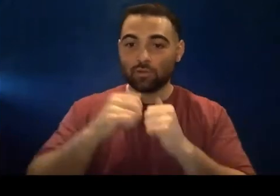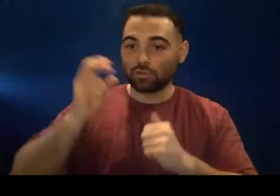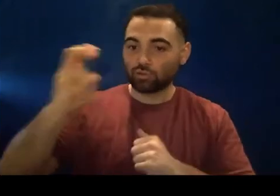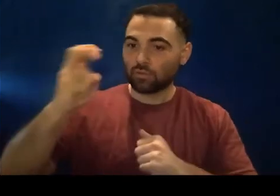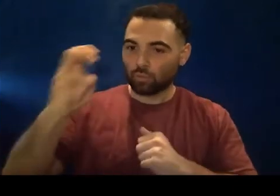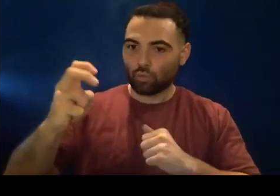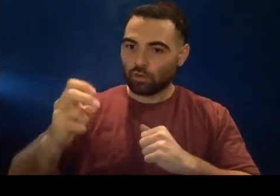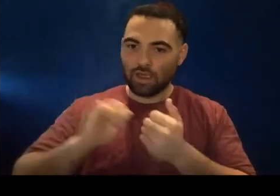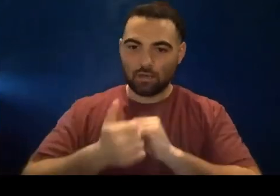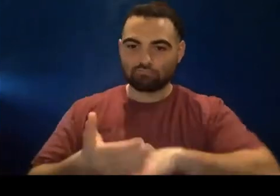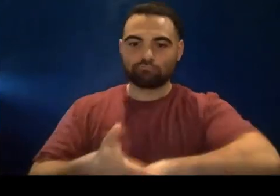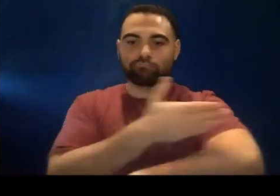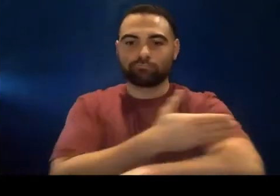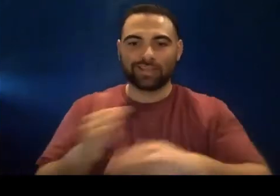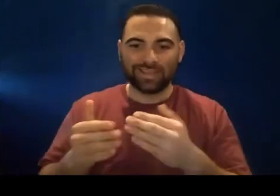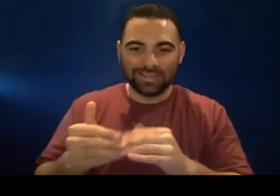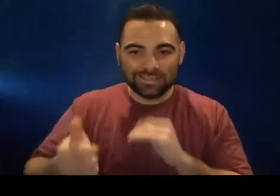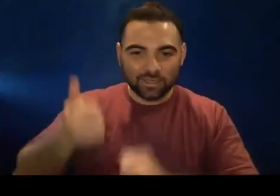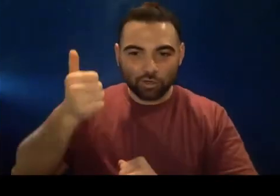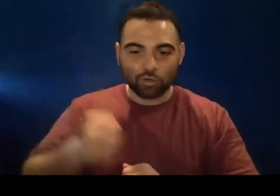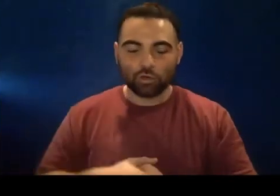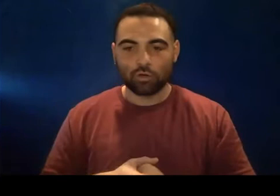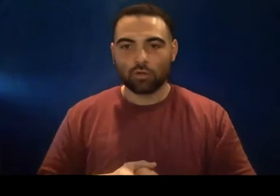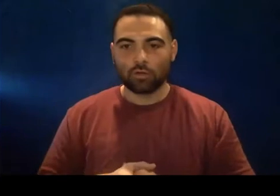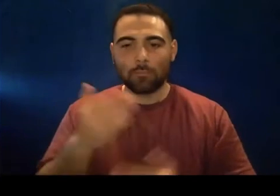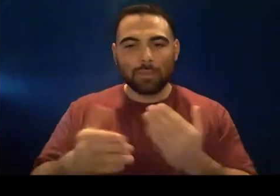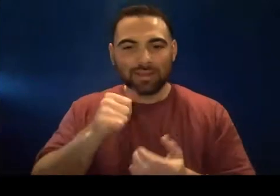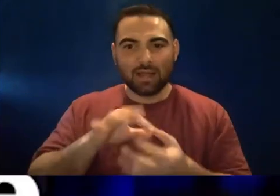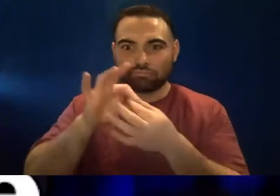that may not be directly associated with the ADA compliance